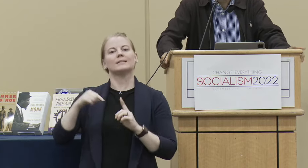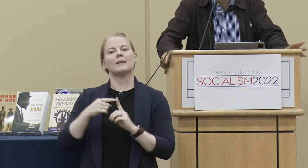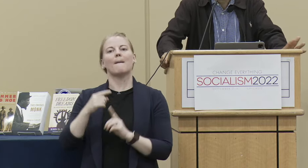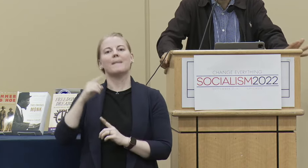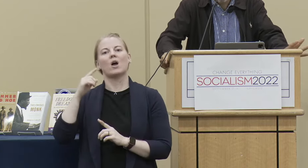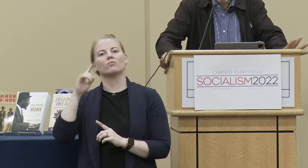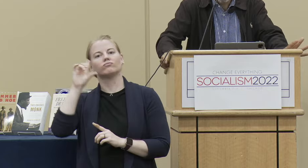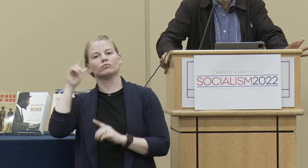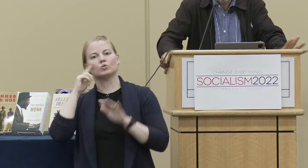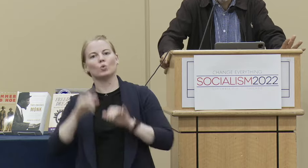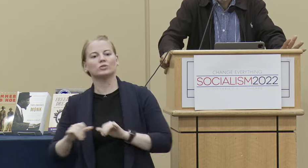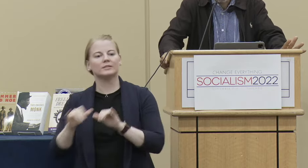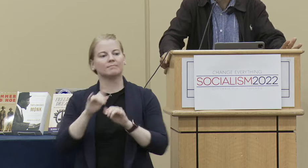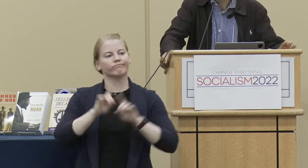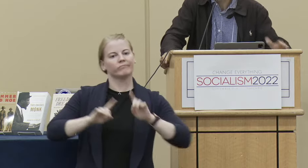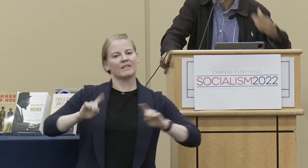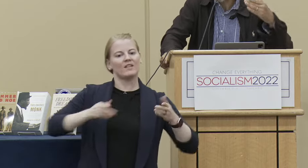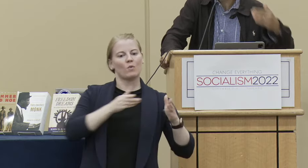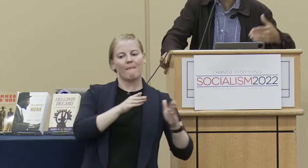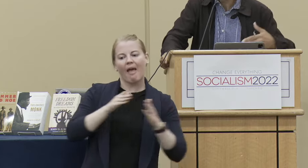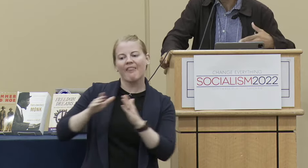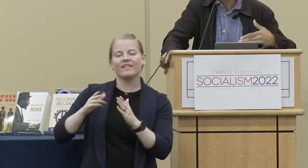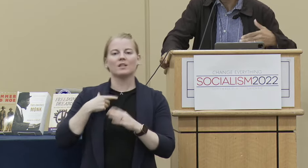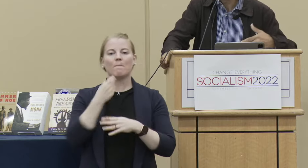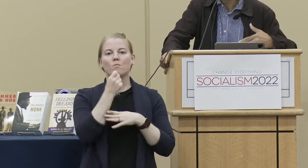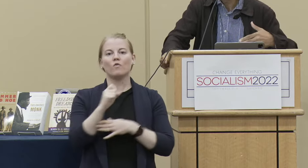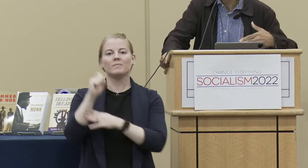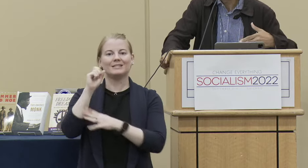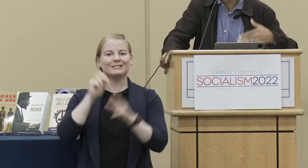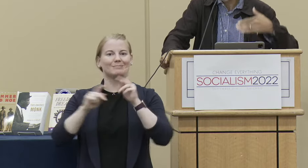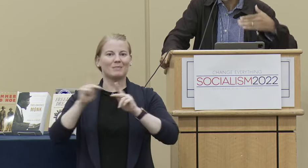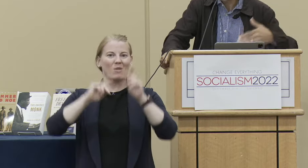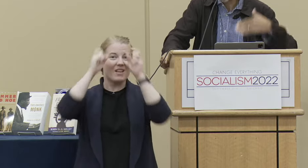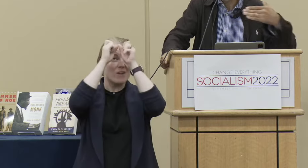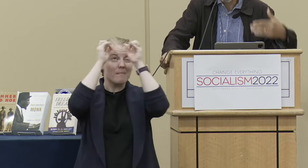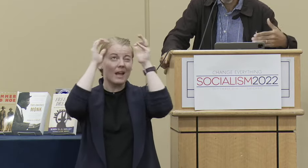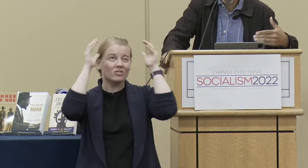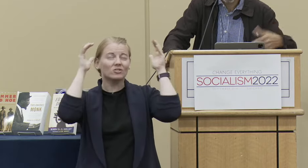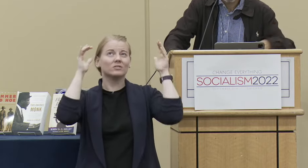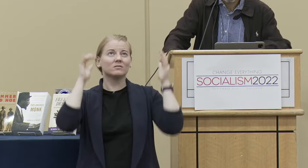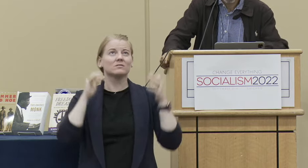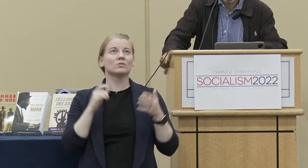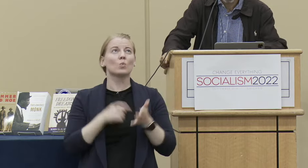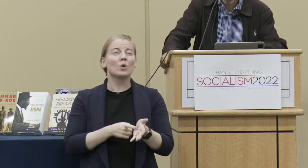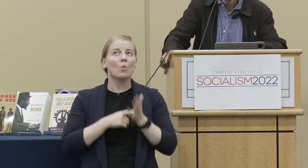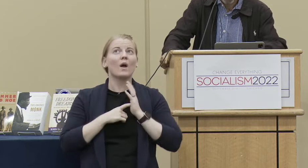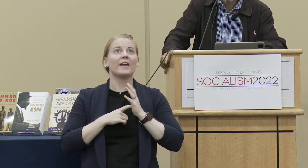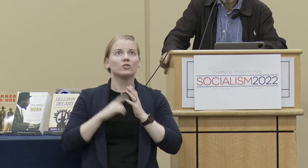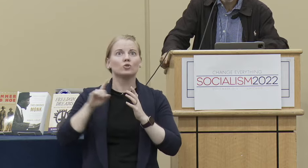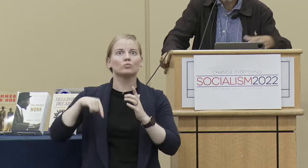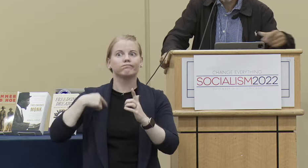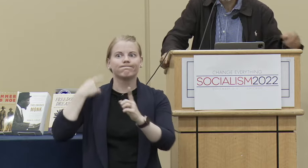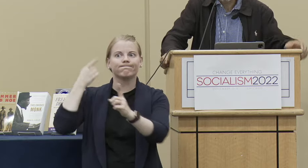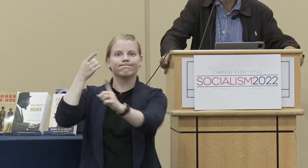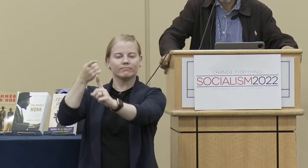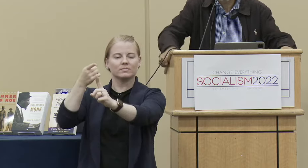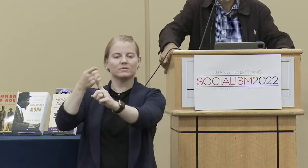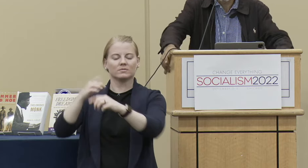socialism. The different paths, movement, people have imagined